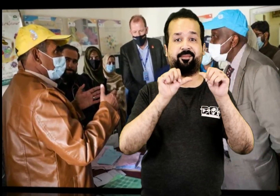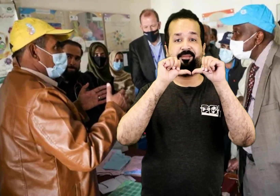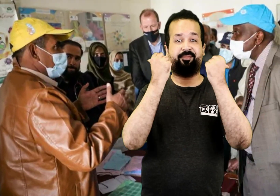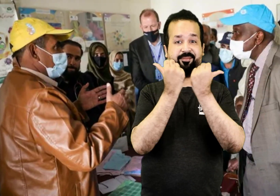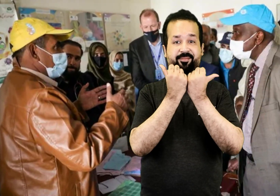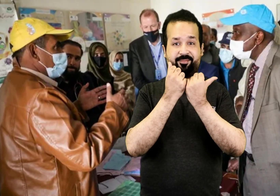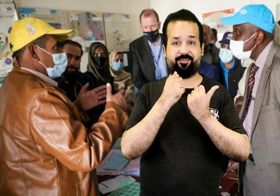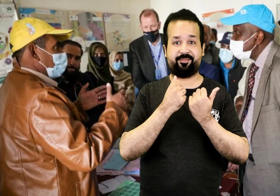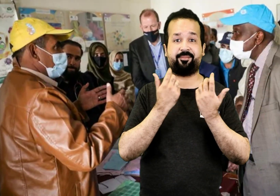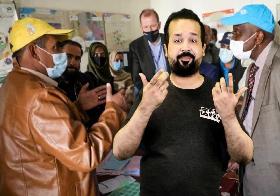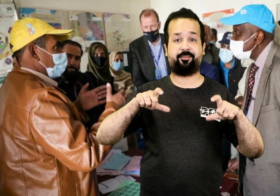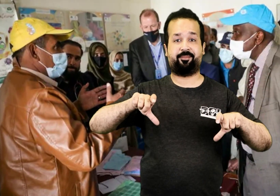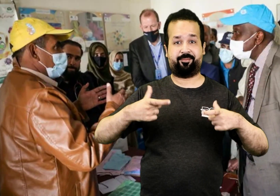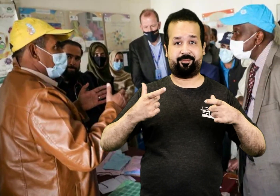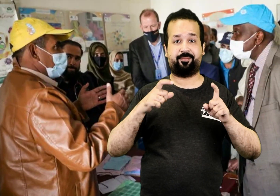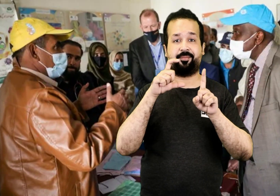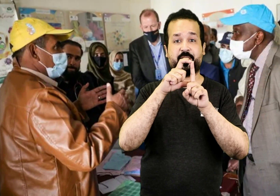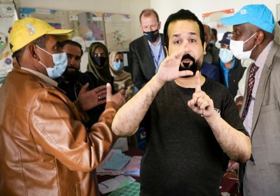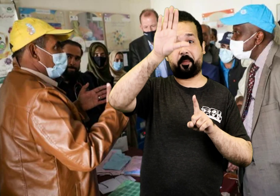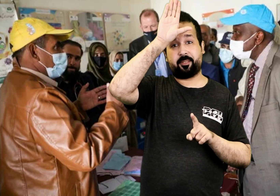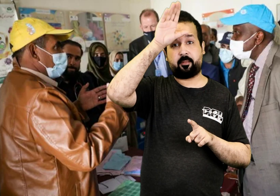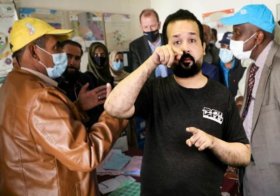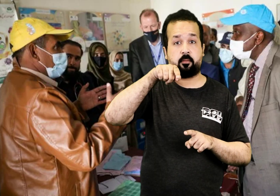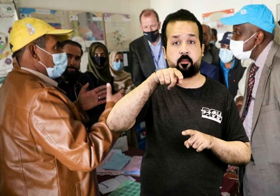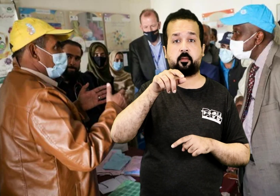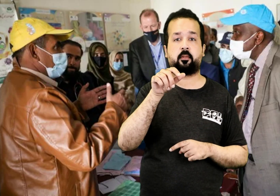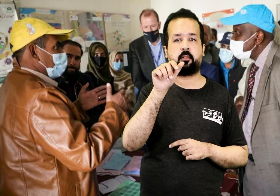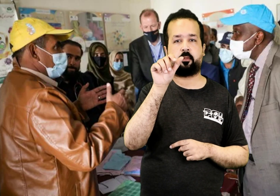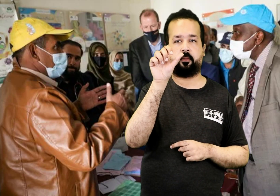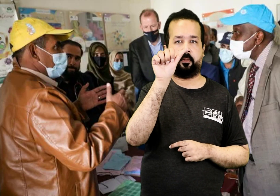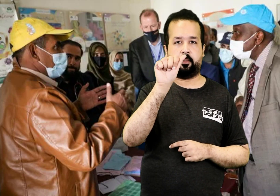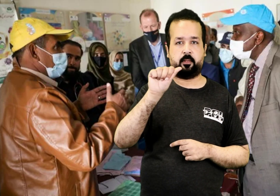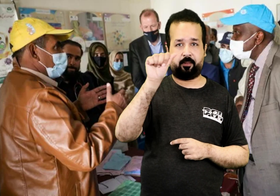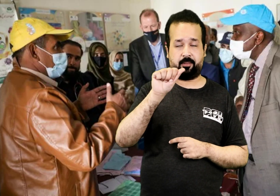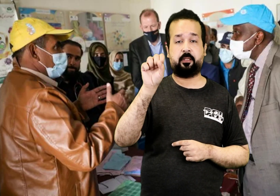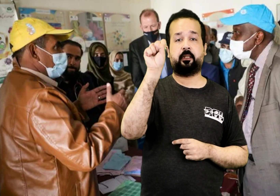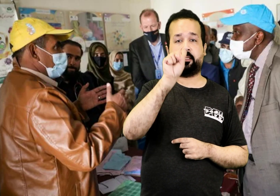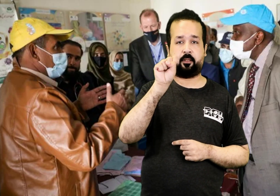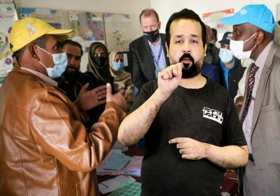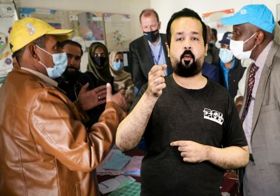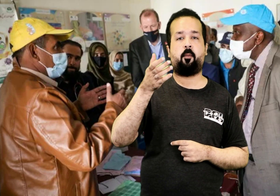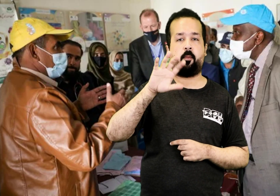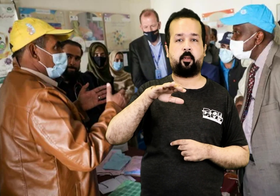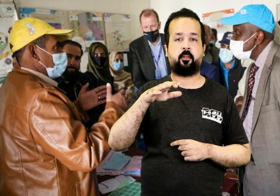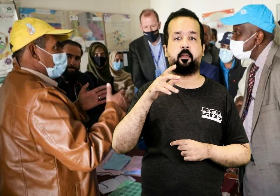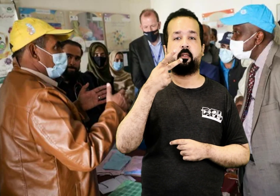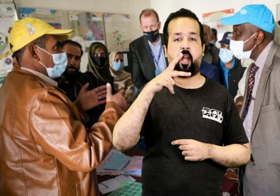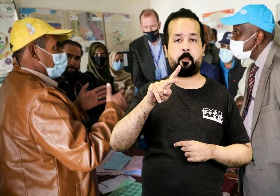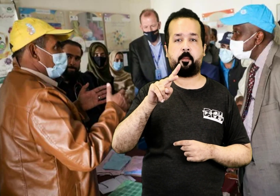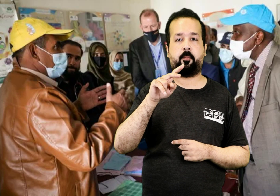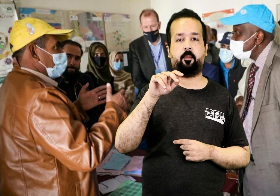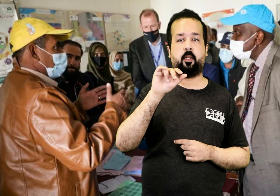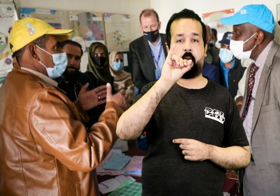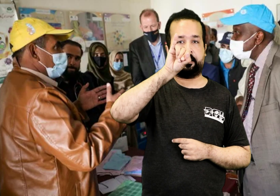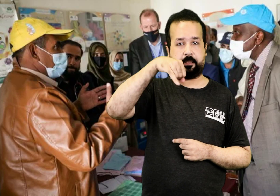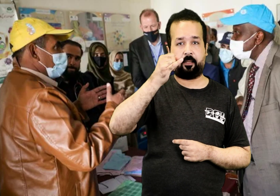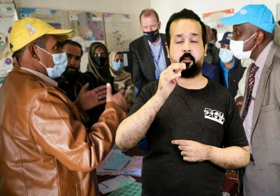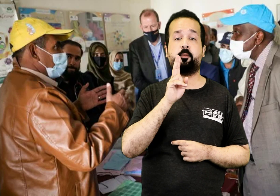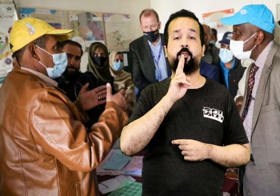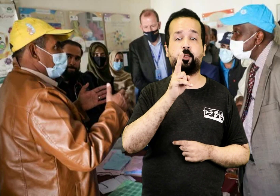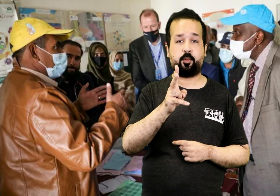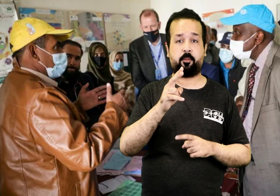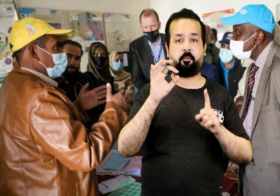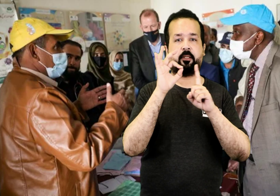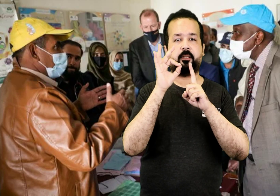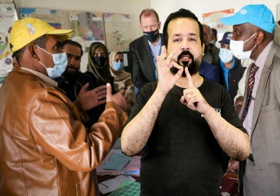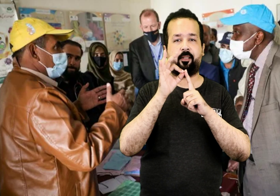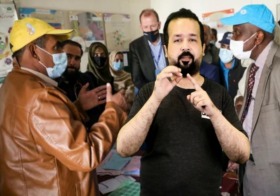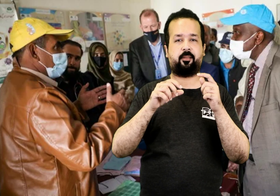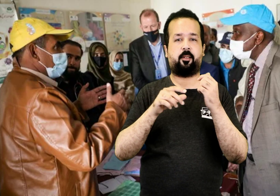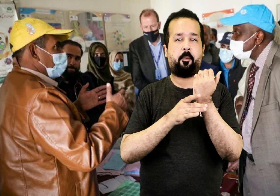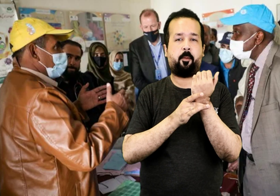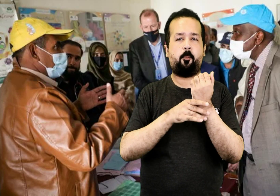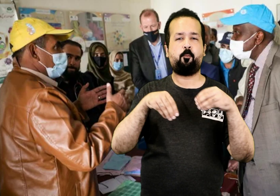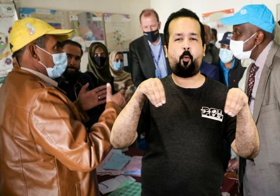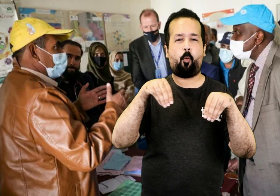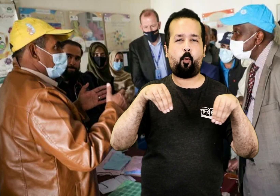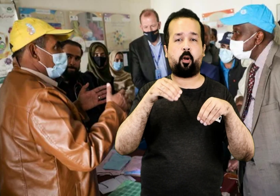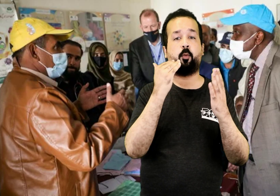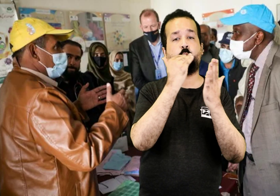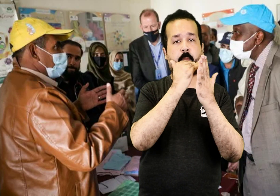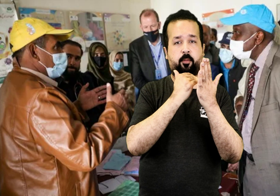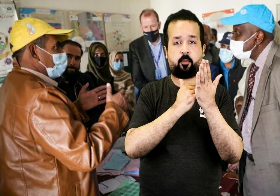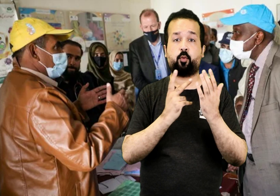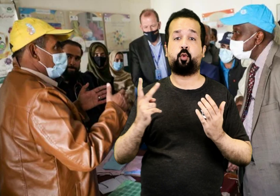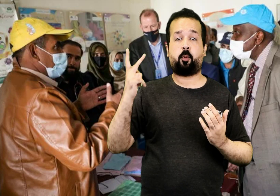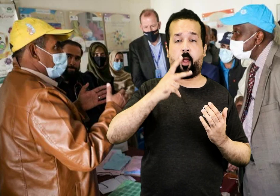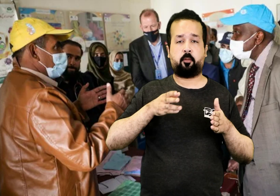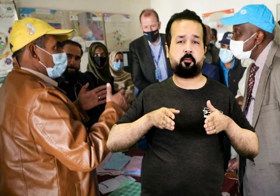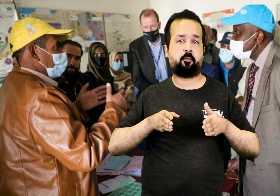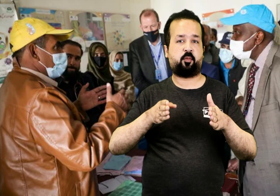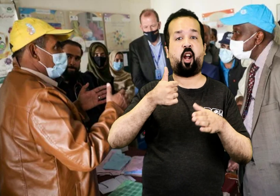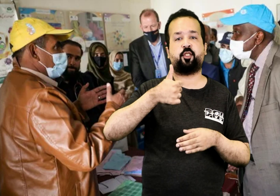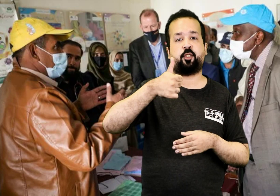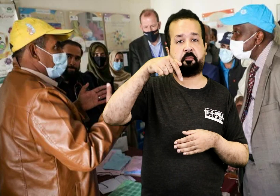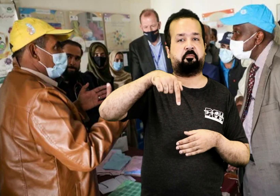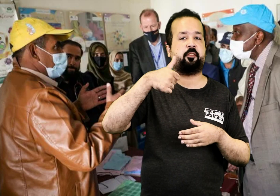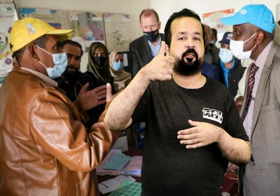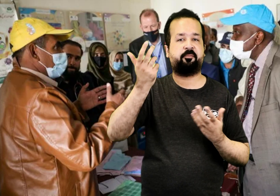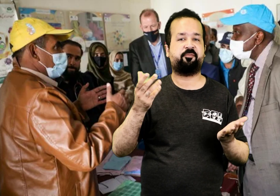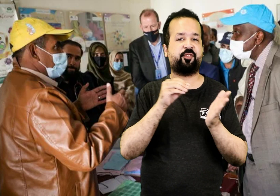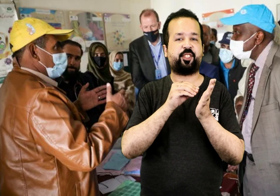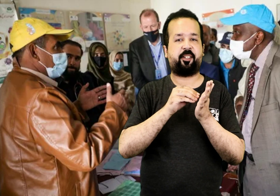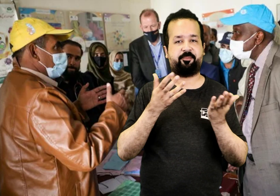UNICEF's Regional Director for South Asia, George Laryea-Adjei, said that the polio program in Pakistan is back on track.